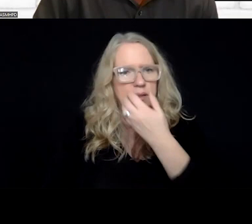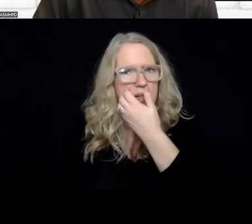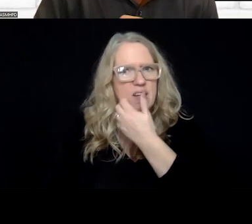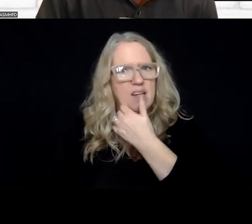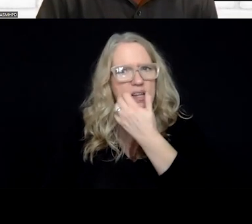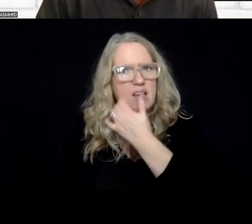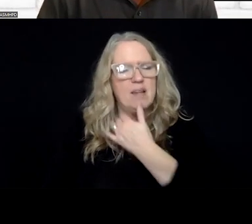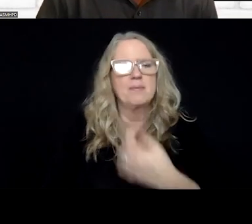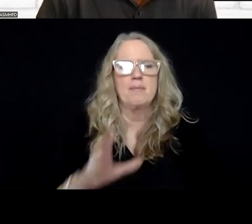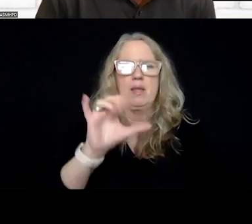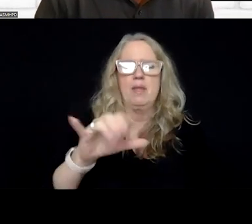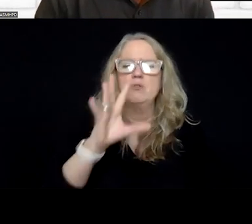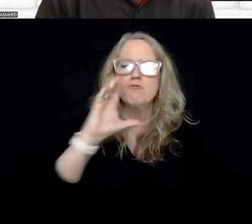TO TALK ABOUT THE CRISIS SUMMIT. IT IS HELD JUNE 24TH THROUGH JUNE 28TH. THERE ARE ABOUT 25 MATCHES DURING THE GLOBAL LEADERSHIP